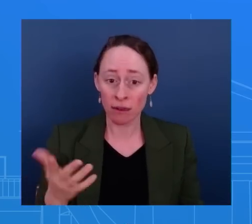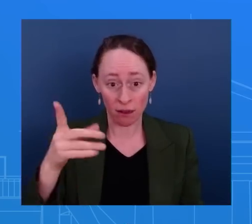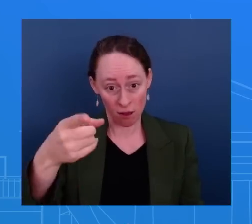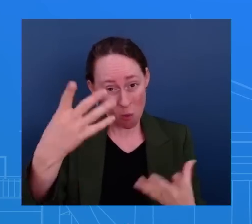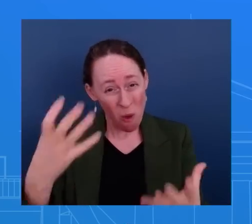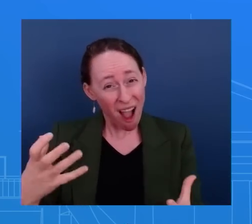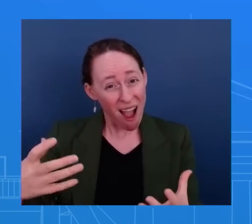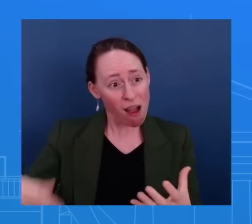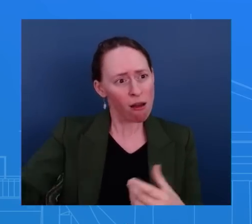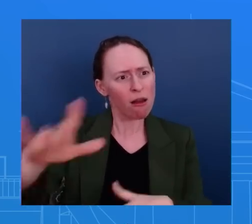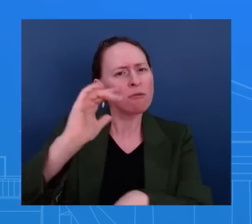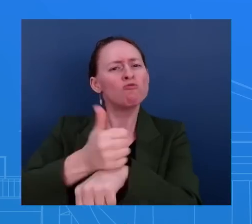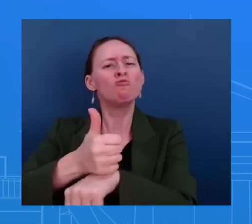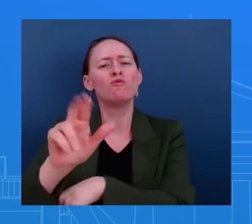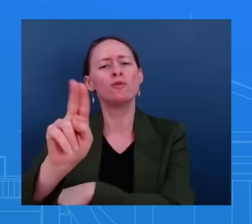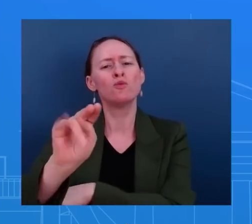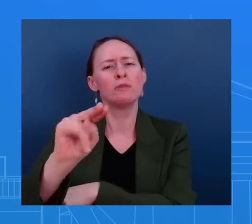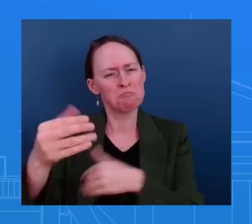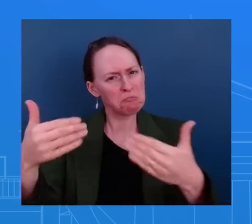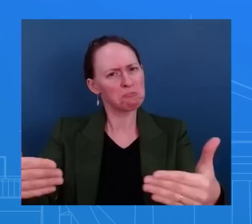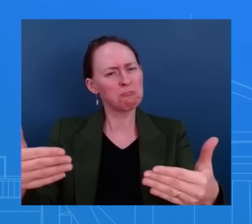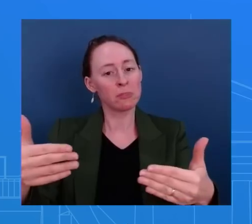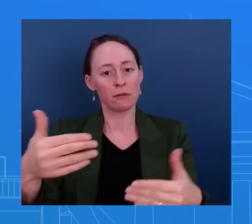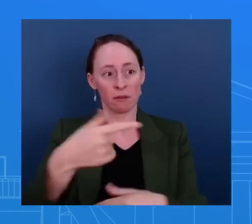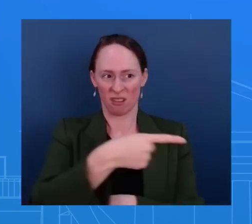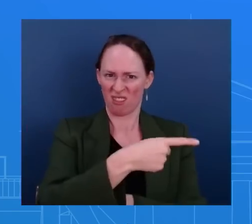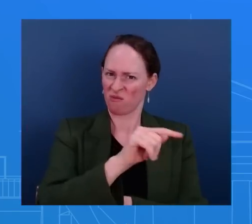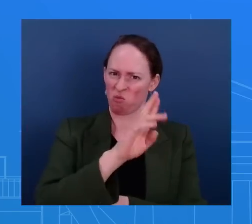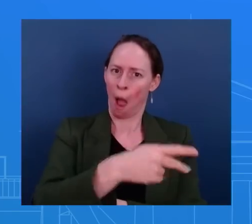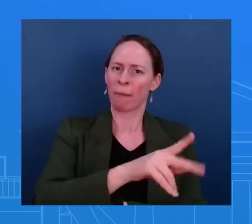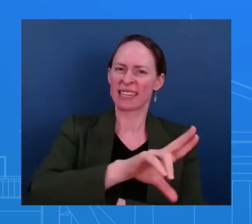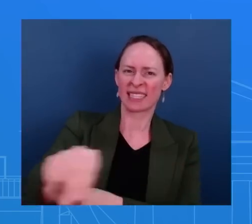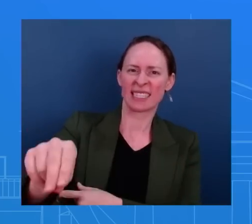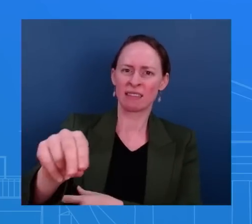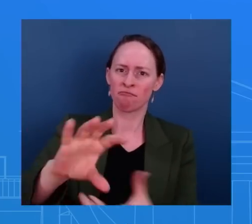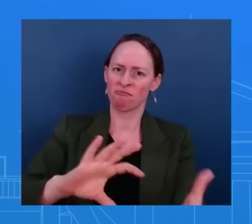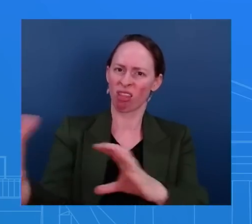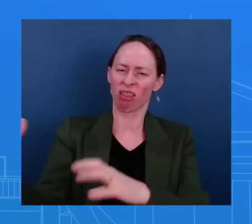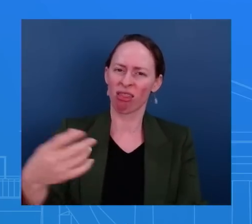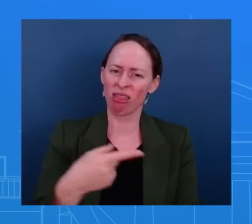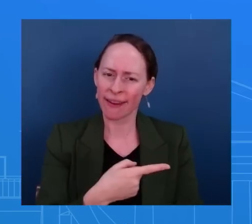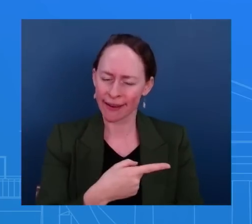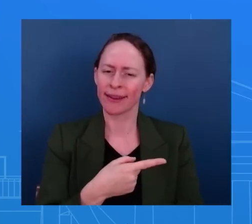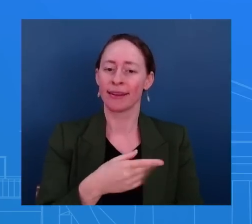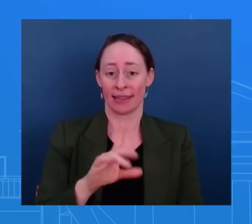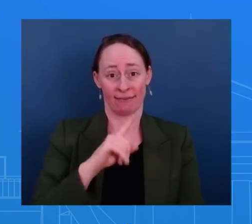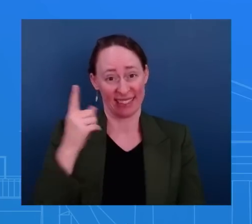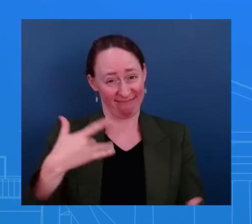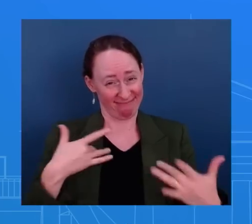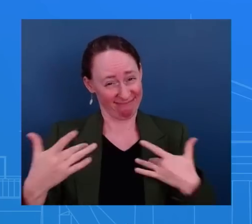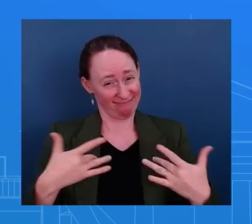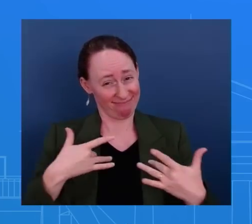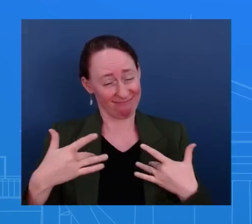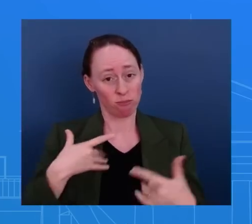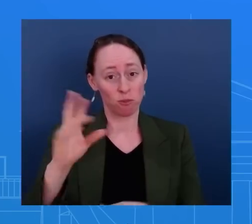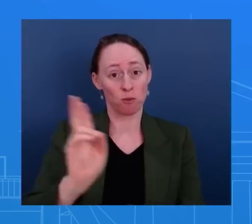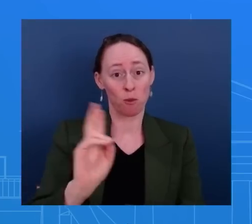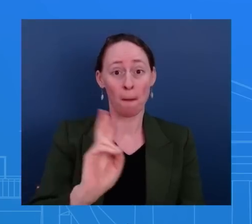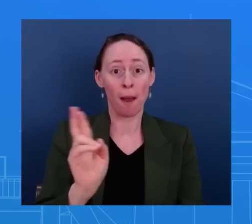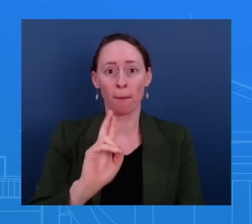You hear talk -- talk about MAGAnomics and what the GOP is for. They're for giving tax breaks from billionaires and corporation.